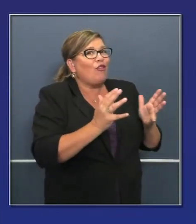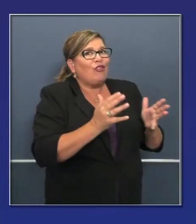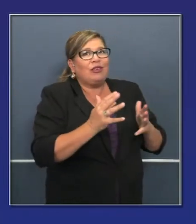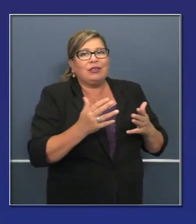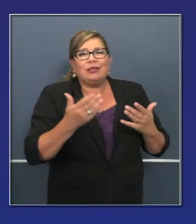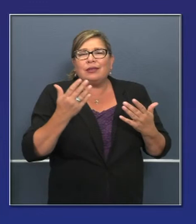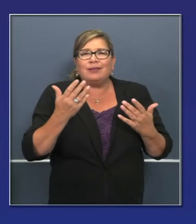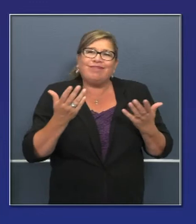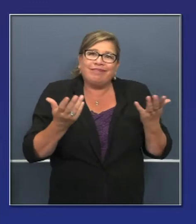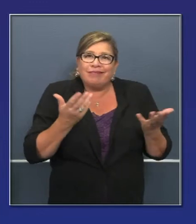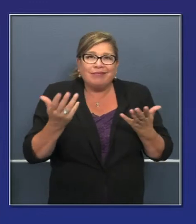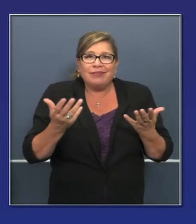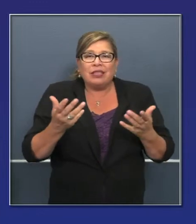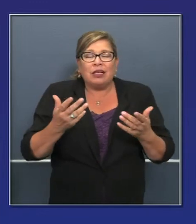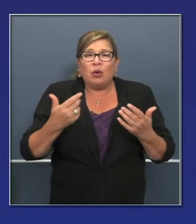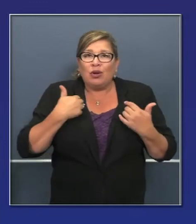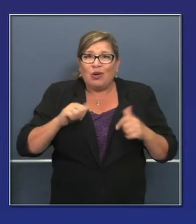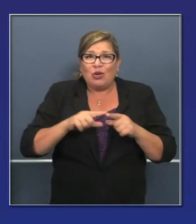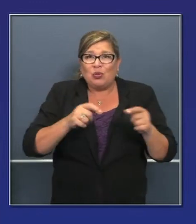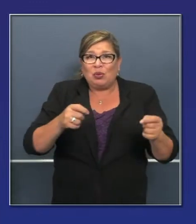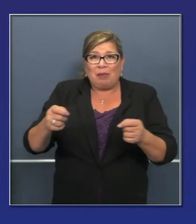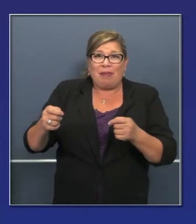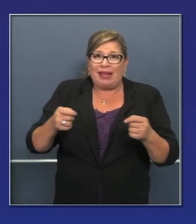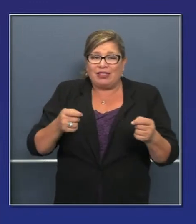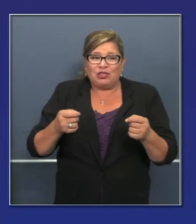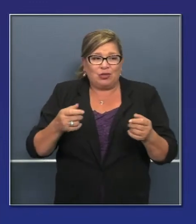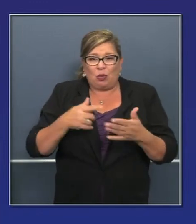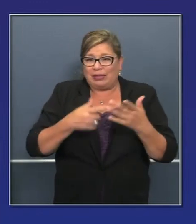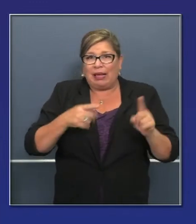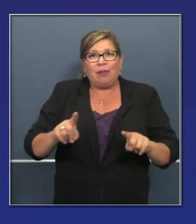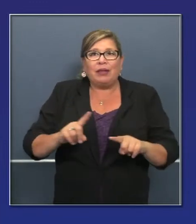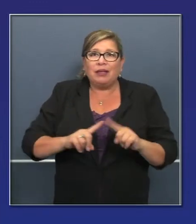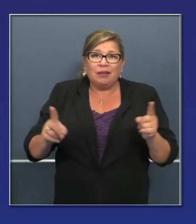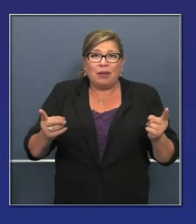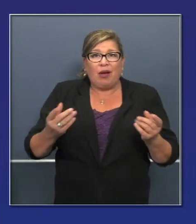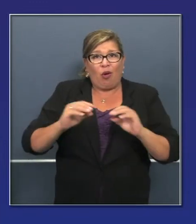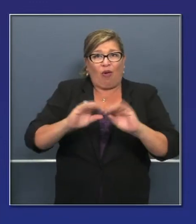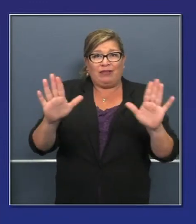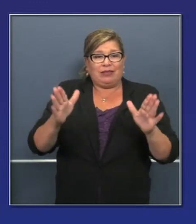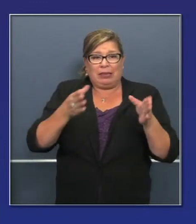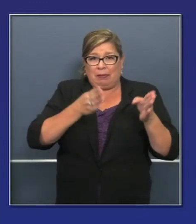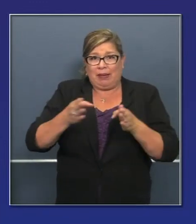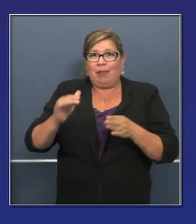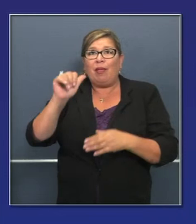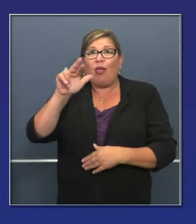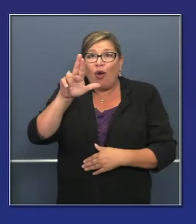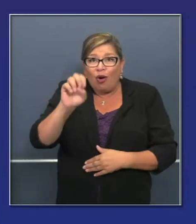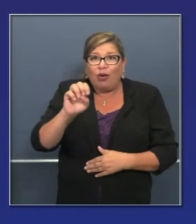all manage this the reality is I'm not naive people are mixing and that is increasing the